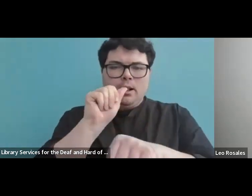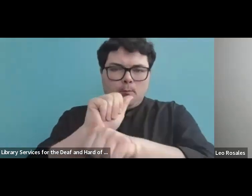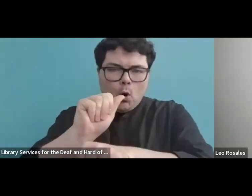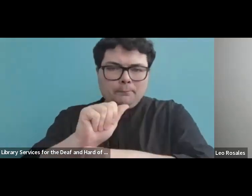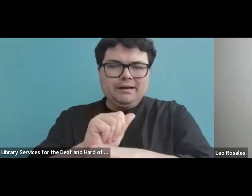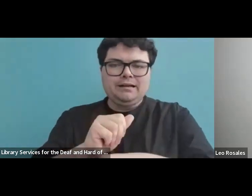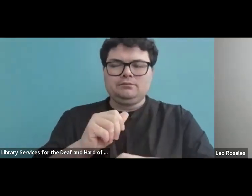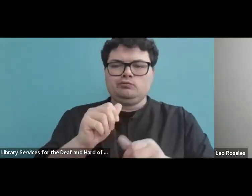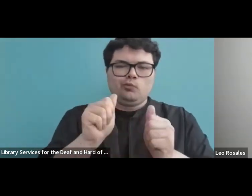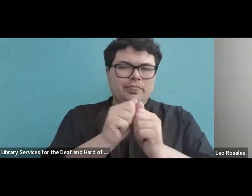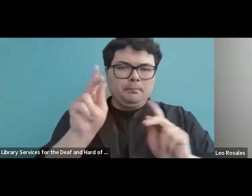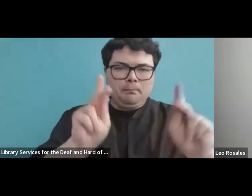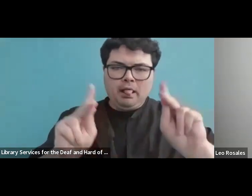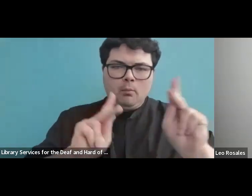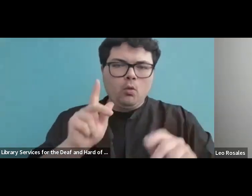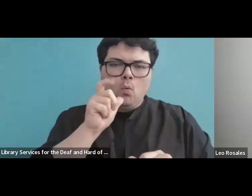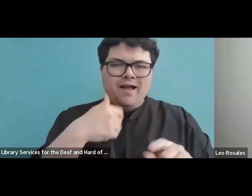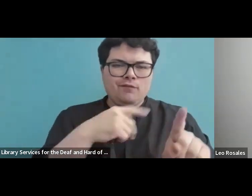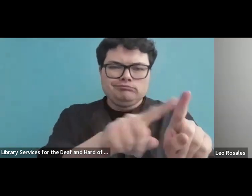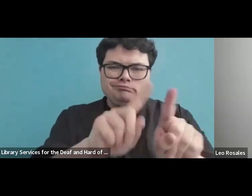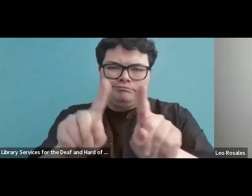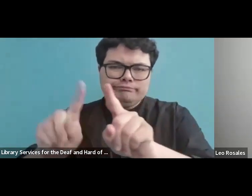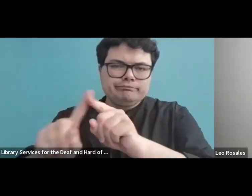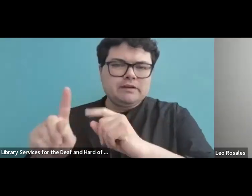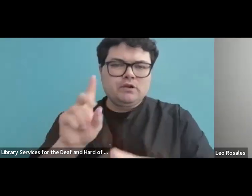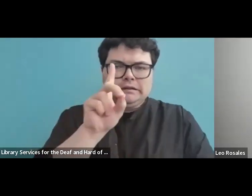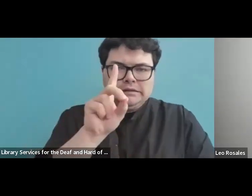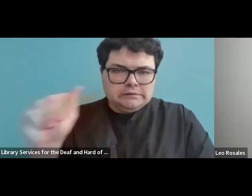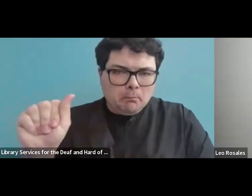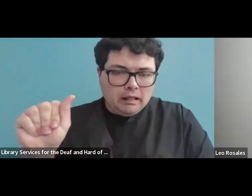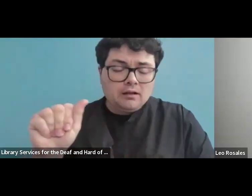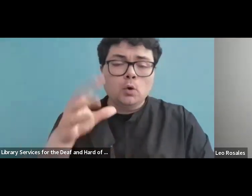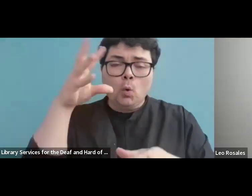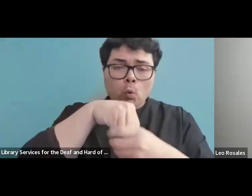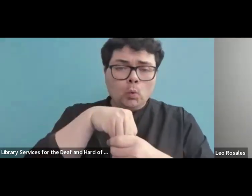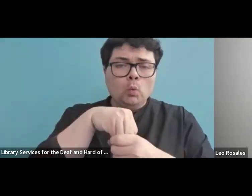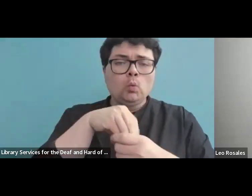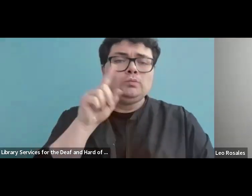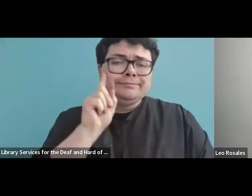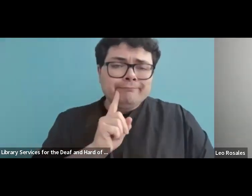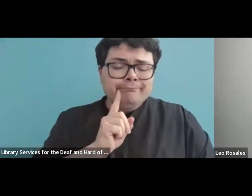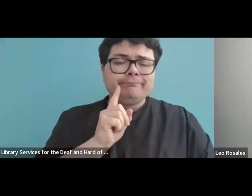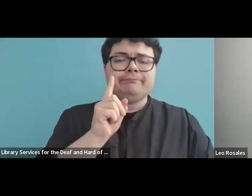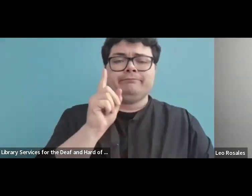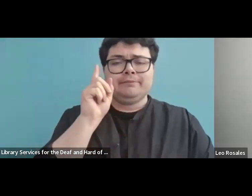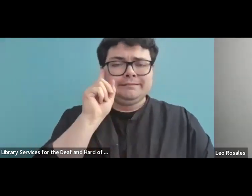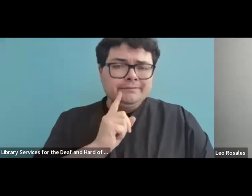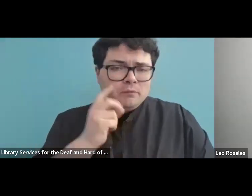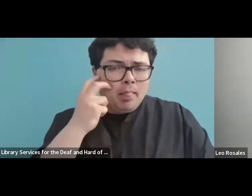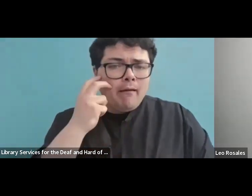you know, a sermon about this-- I mean, a talk about this information, a speech, of all these different disabilities and what they include.